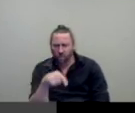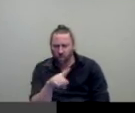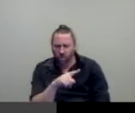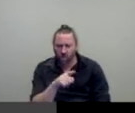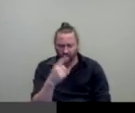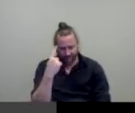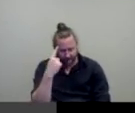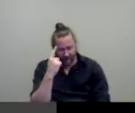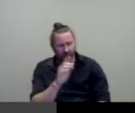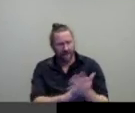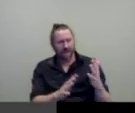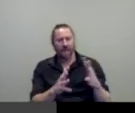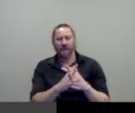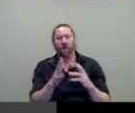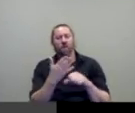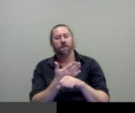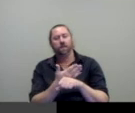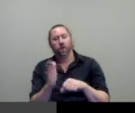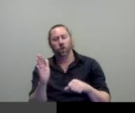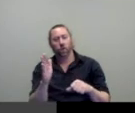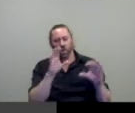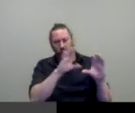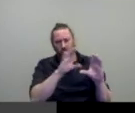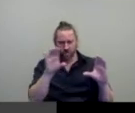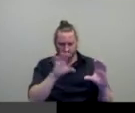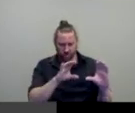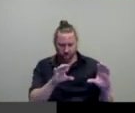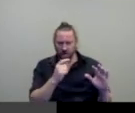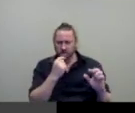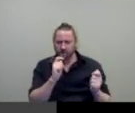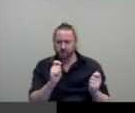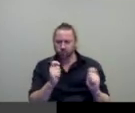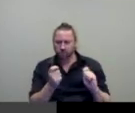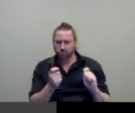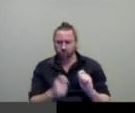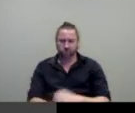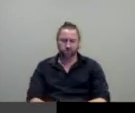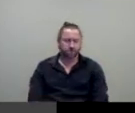and be able to think about the way that these newer artworks have been changed